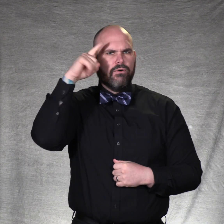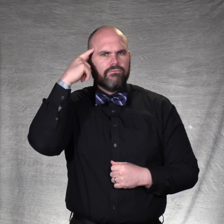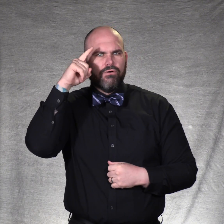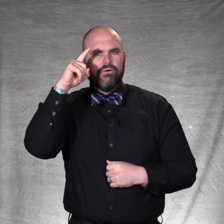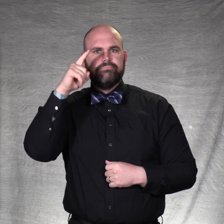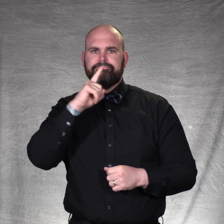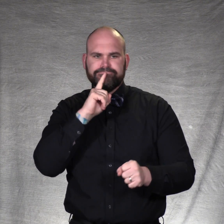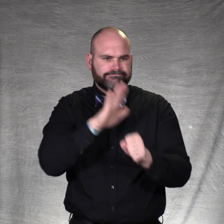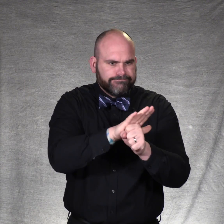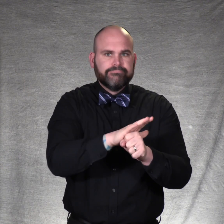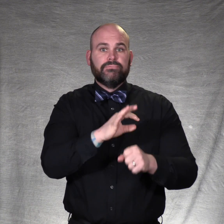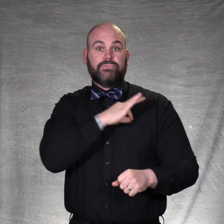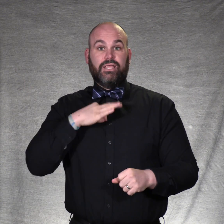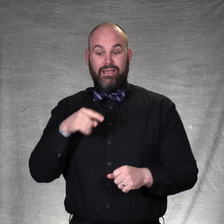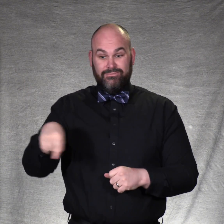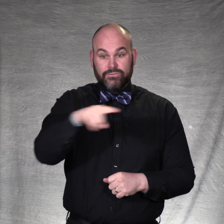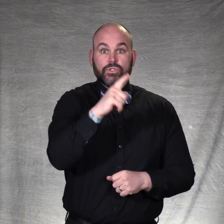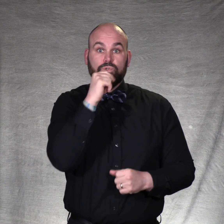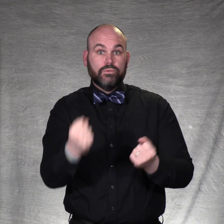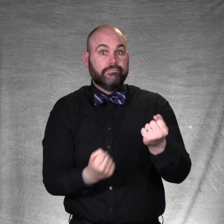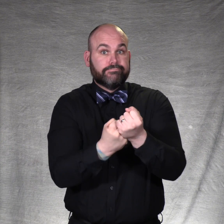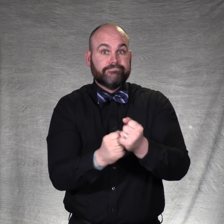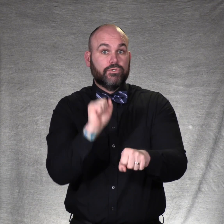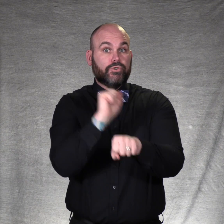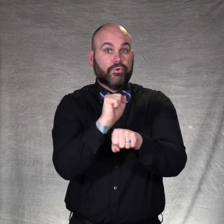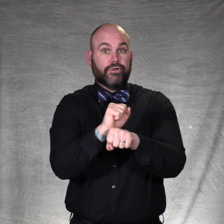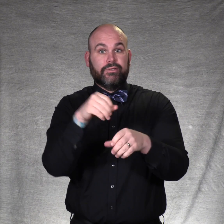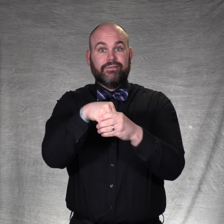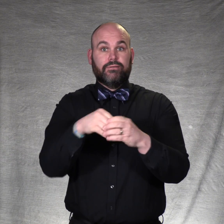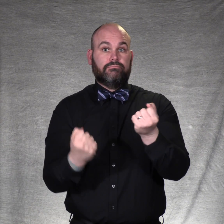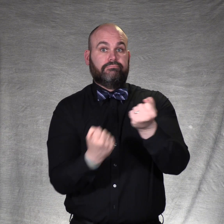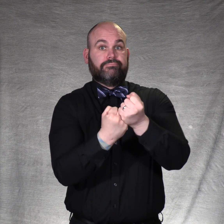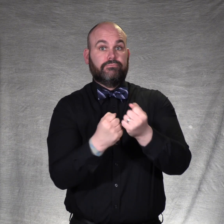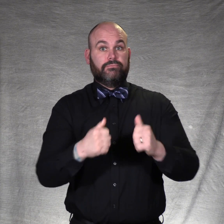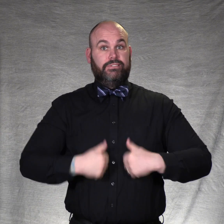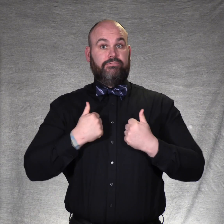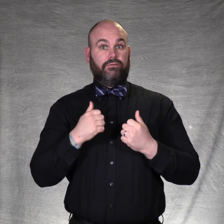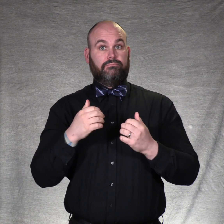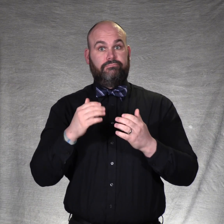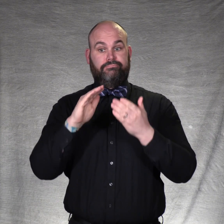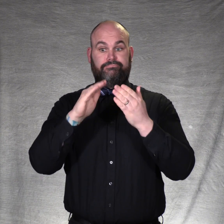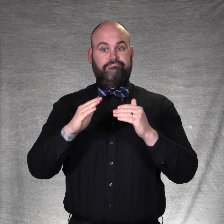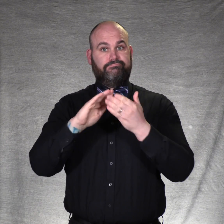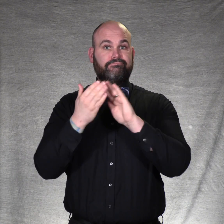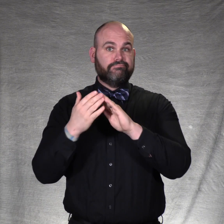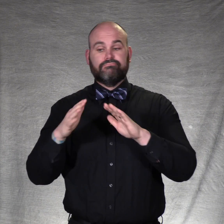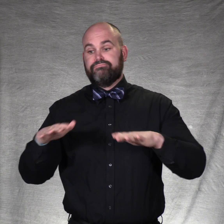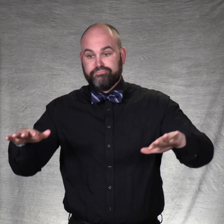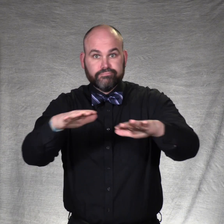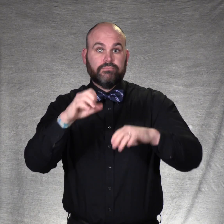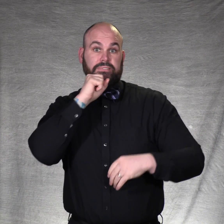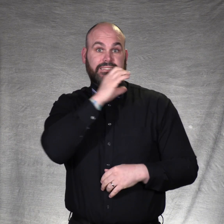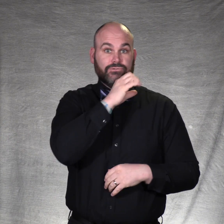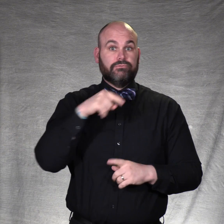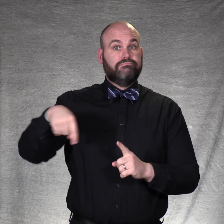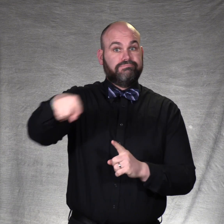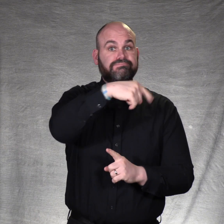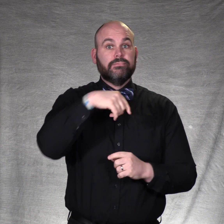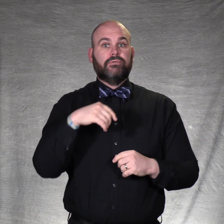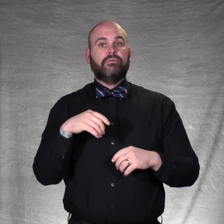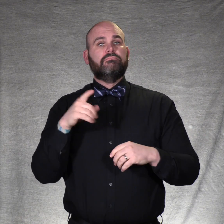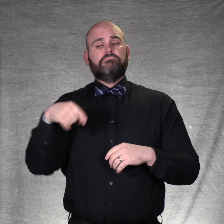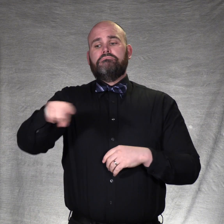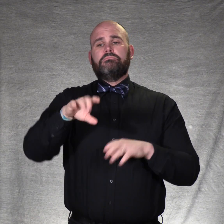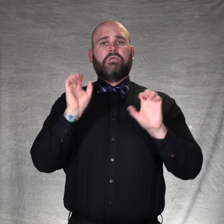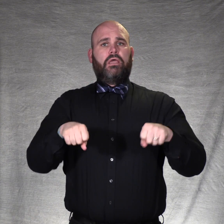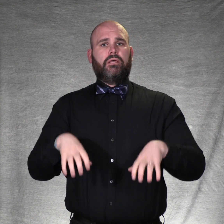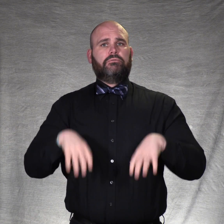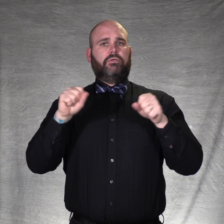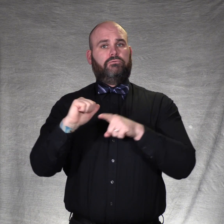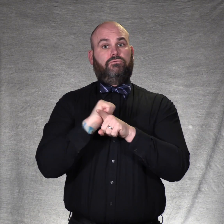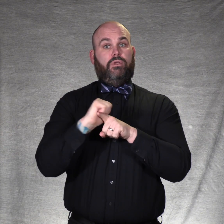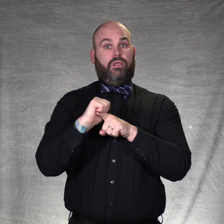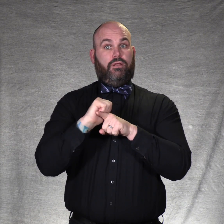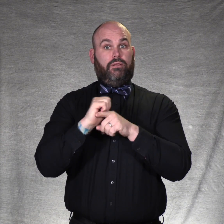is the bill to ensure that staff of assisted living facilities and home care agencies can take training